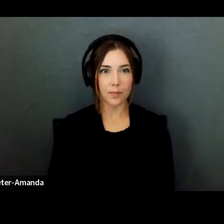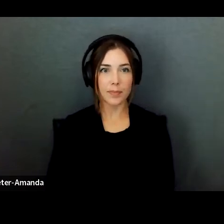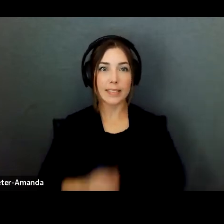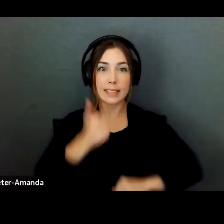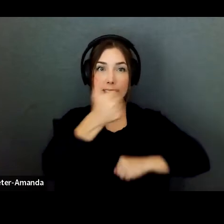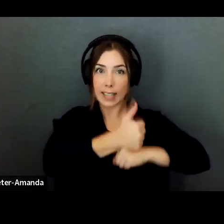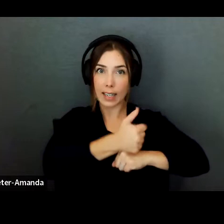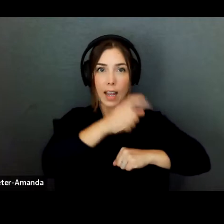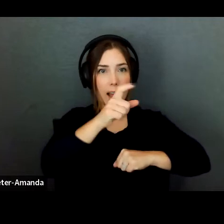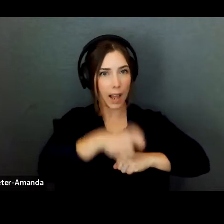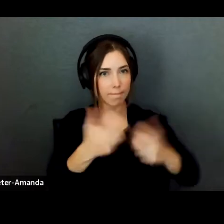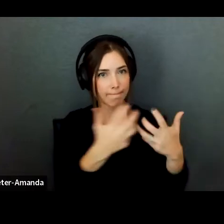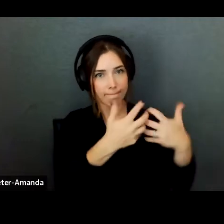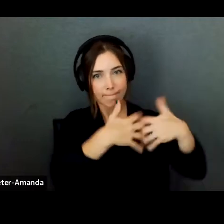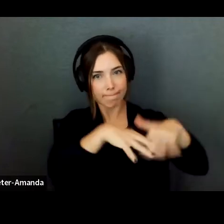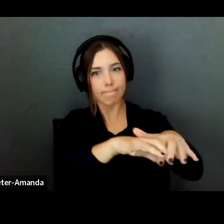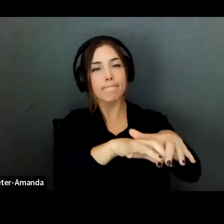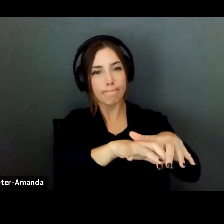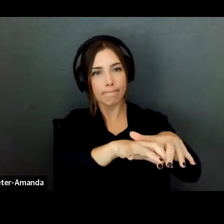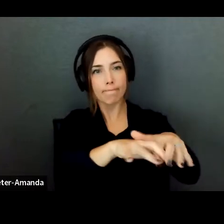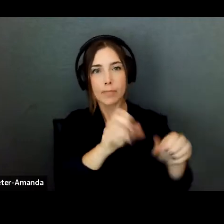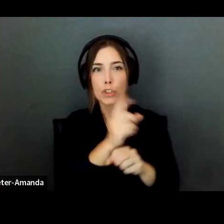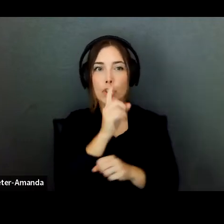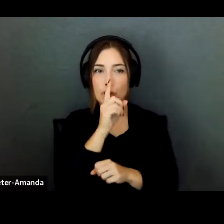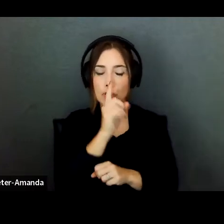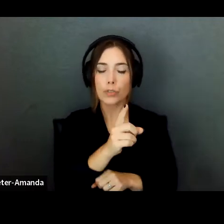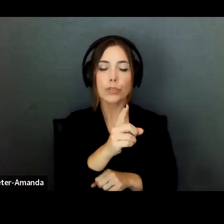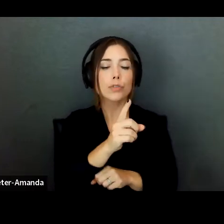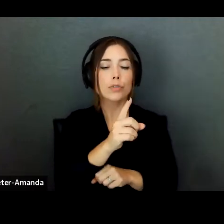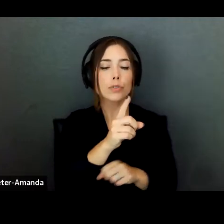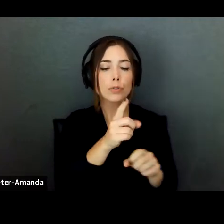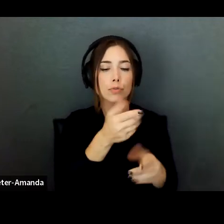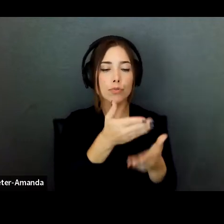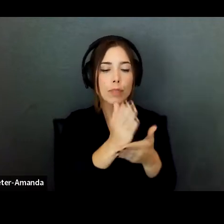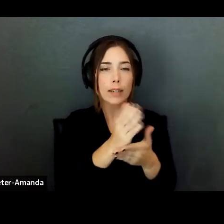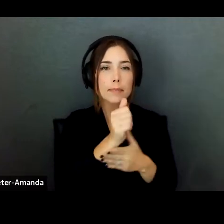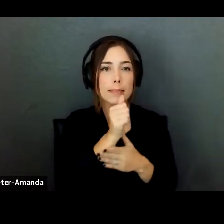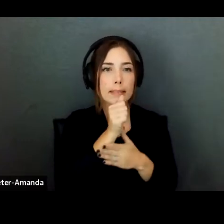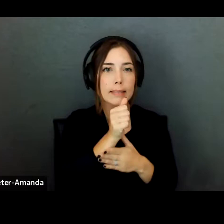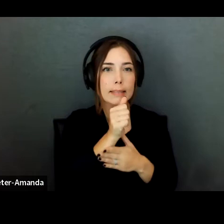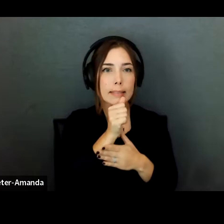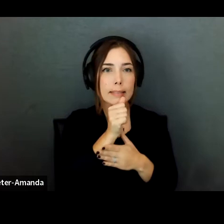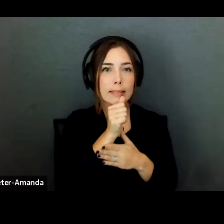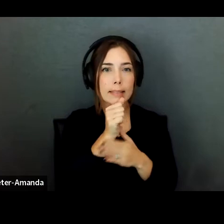They have to ensure right to a privacy and respect autonomy and a freedom from coercion